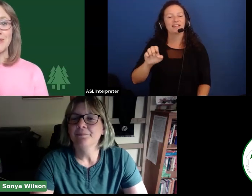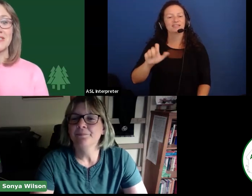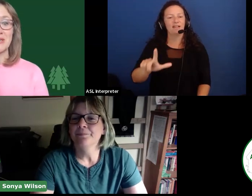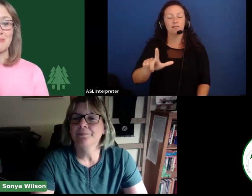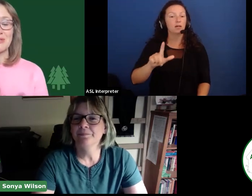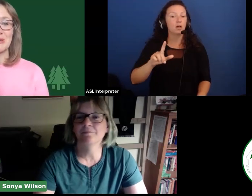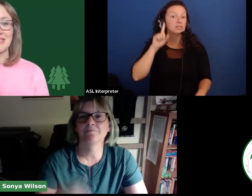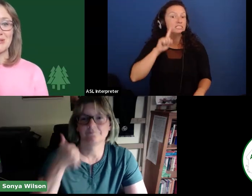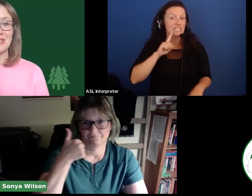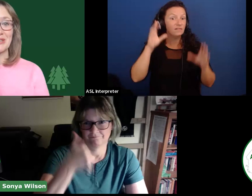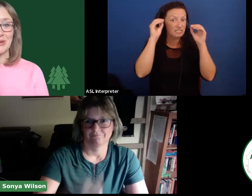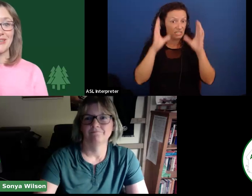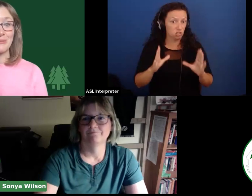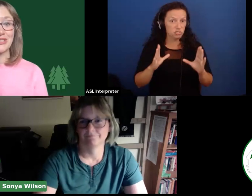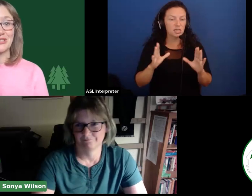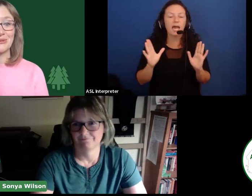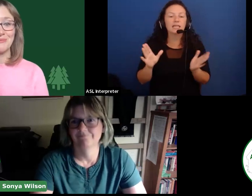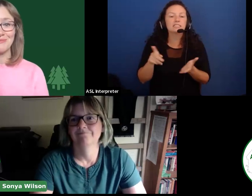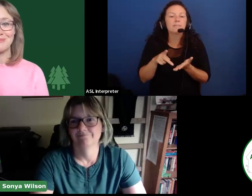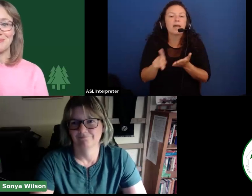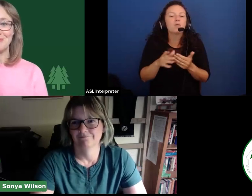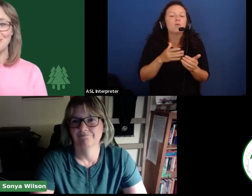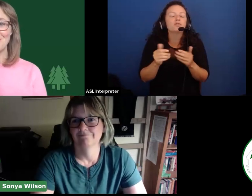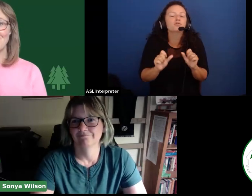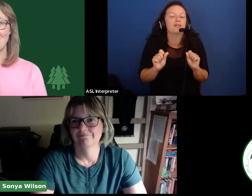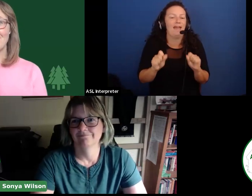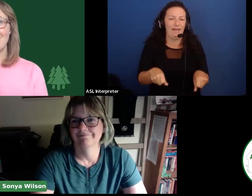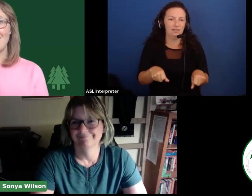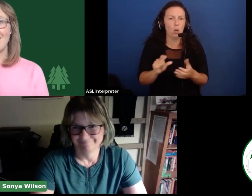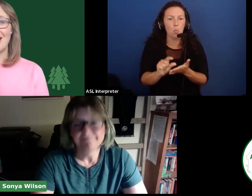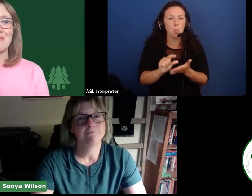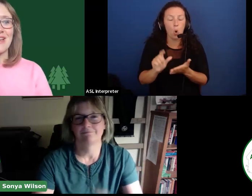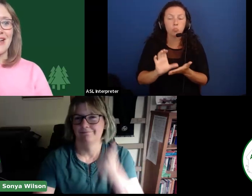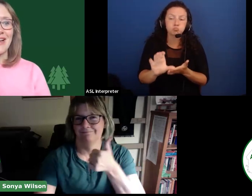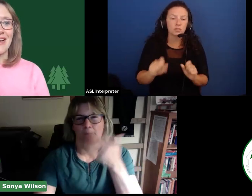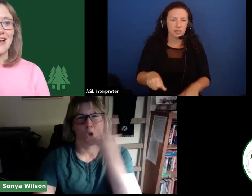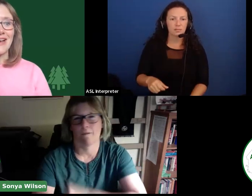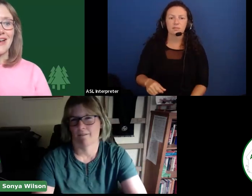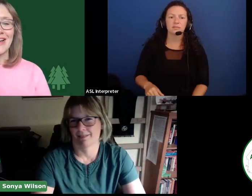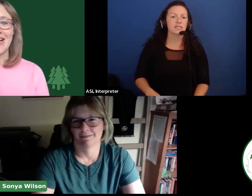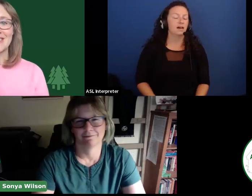System. So that sounds like a great option too. I had a